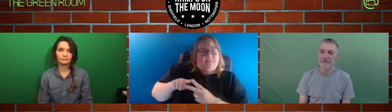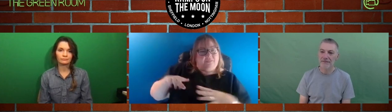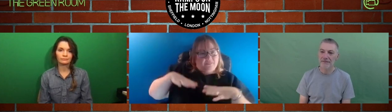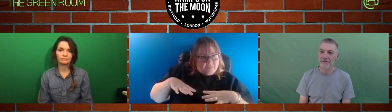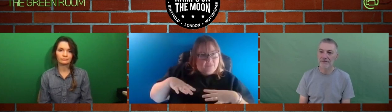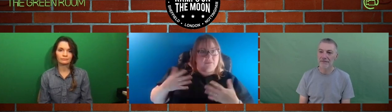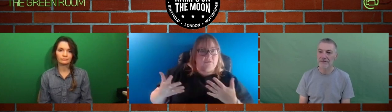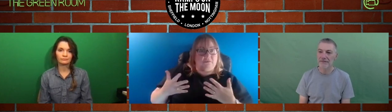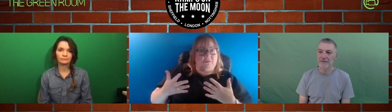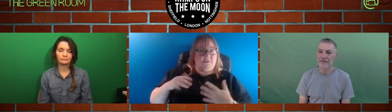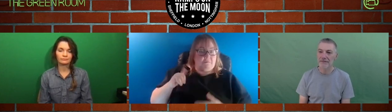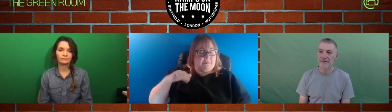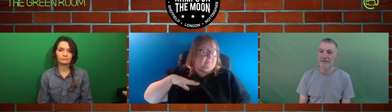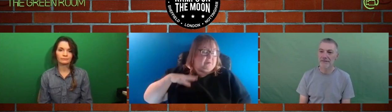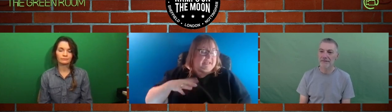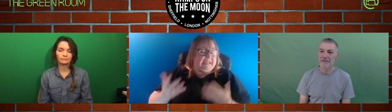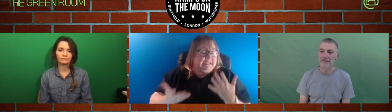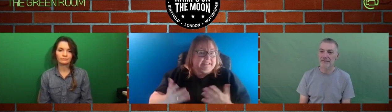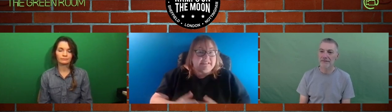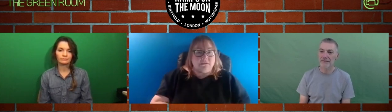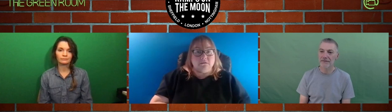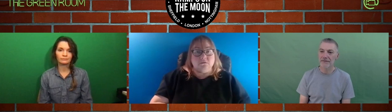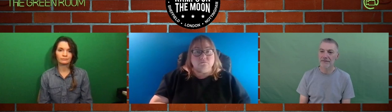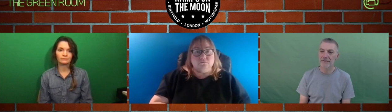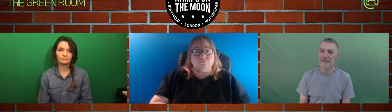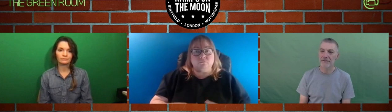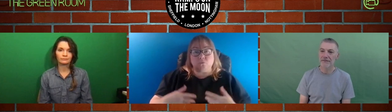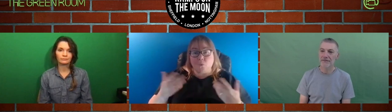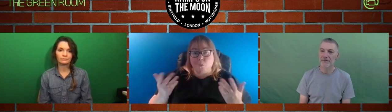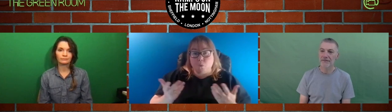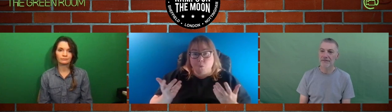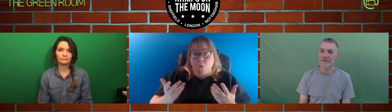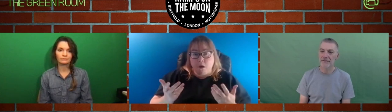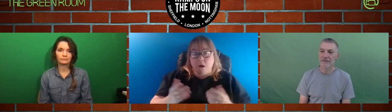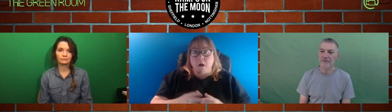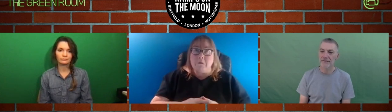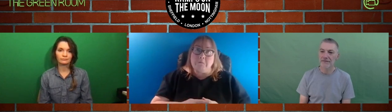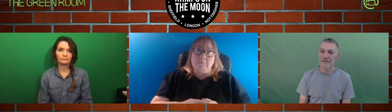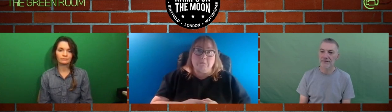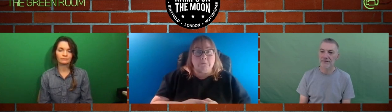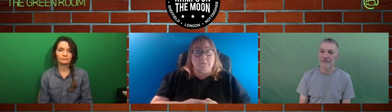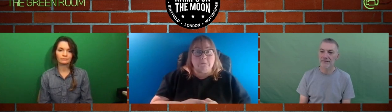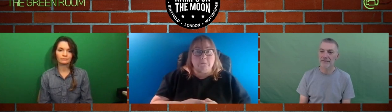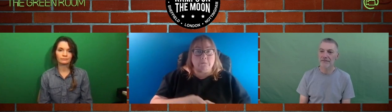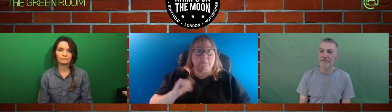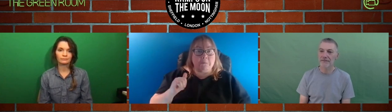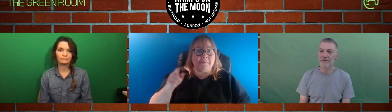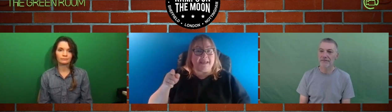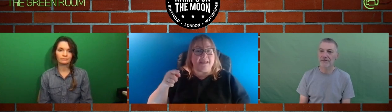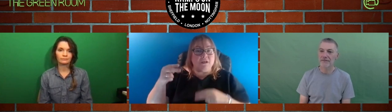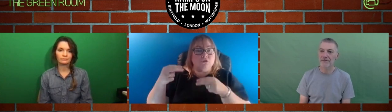necessary thing. Or if we'd got to the point where Rebekah had her cue sheets and was